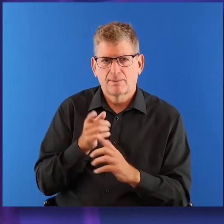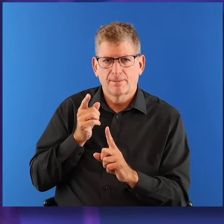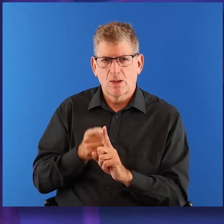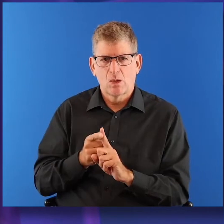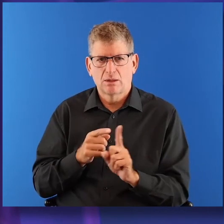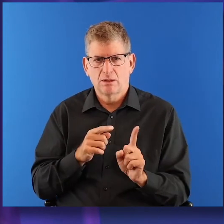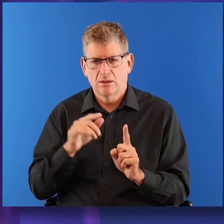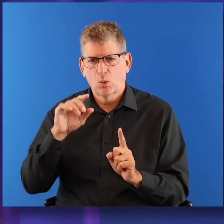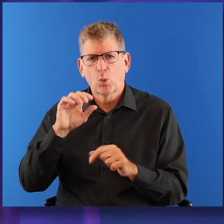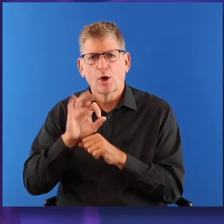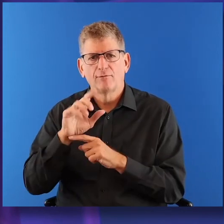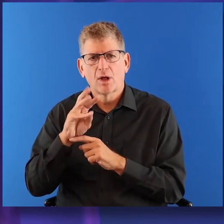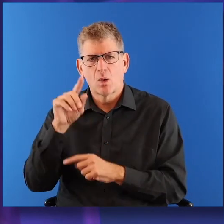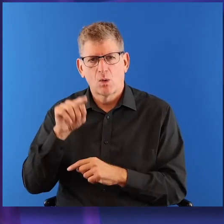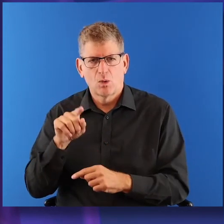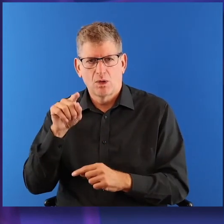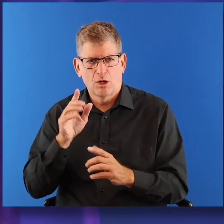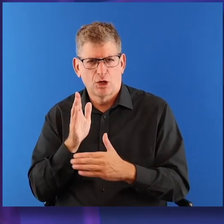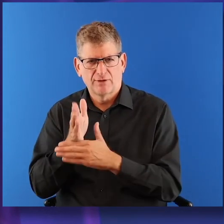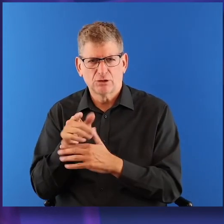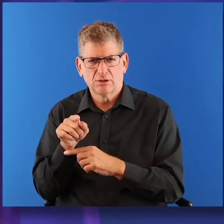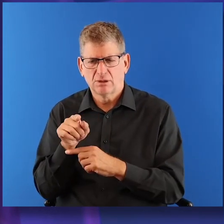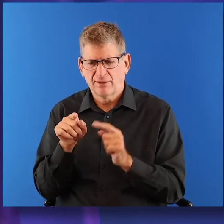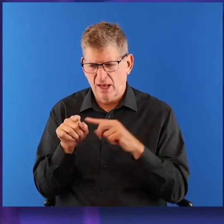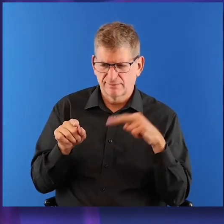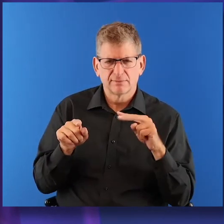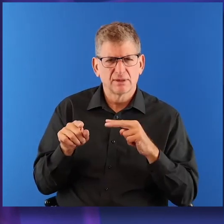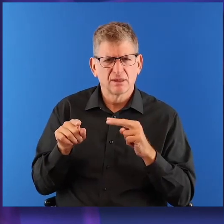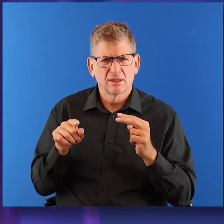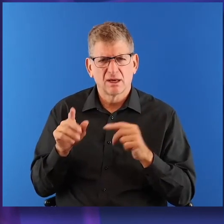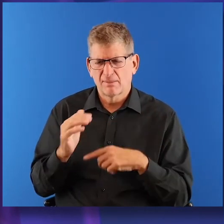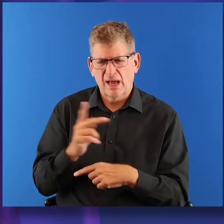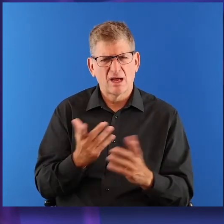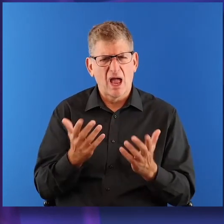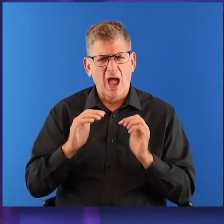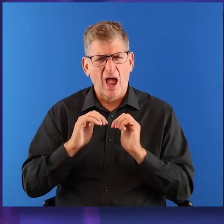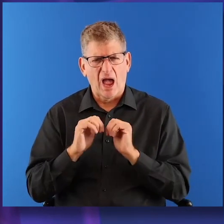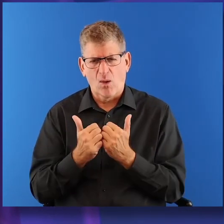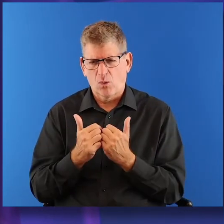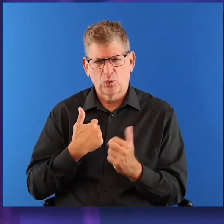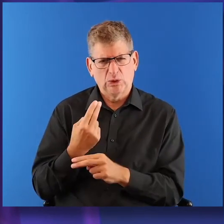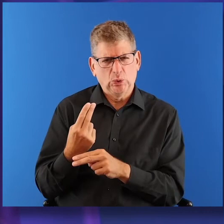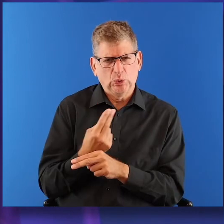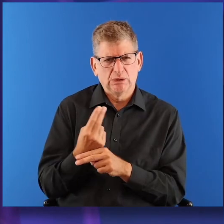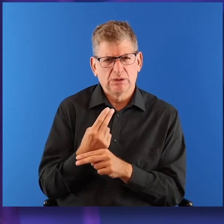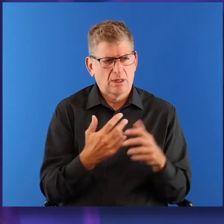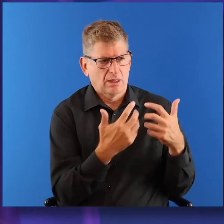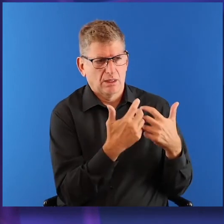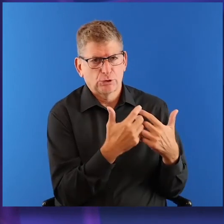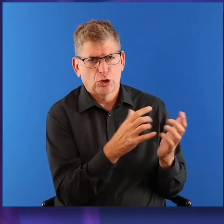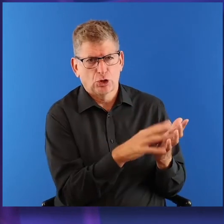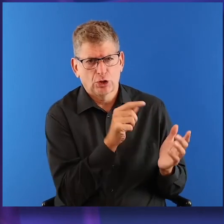is the workflow in the intervention point, and then back into how do we use